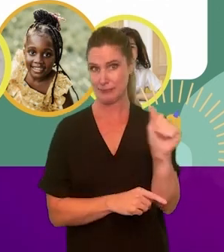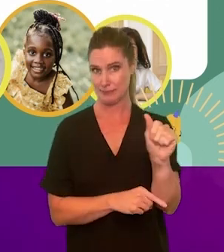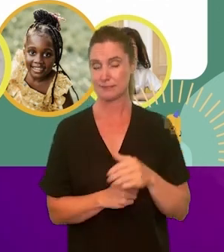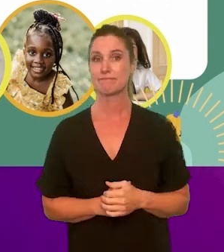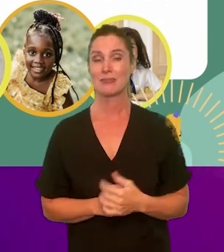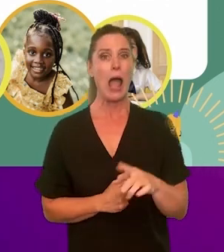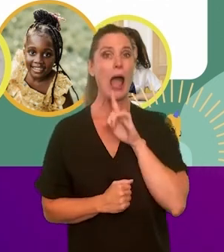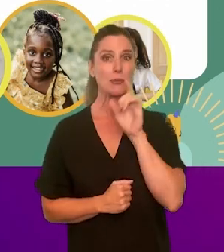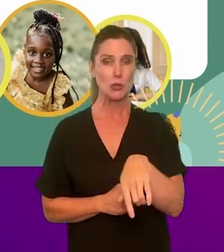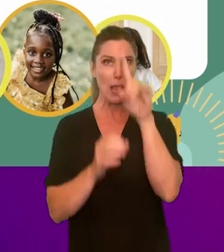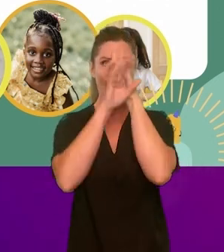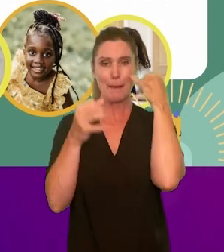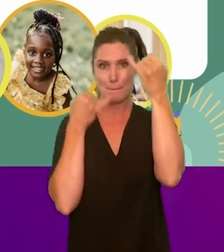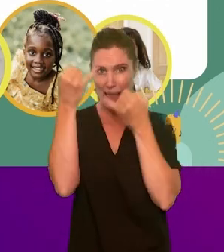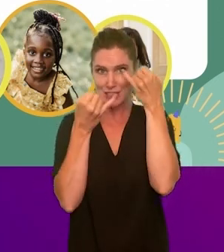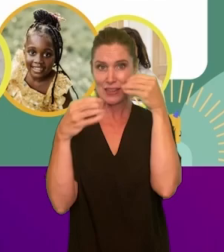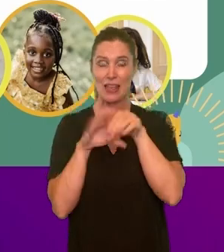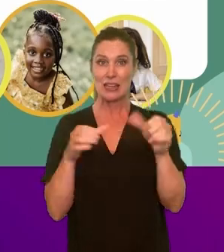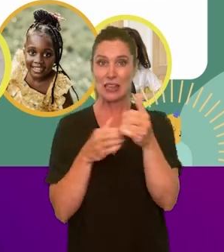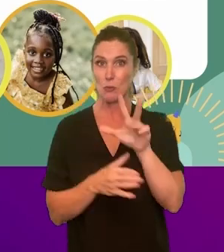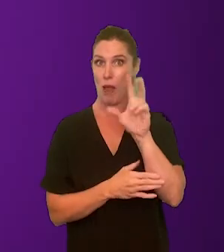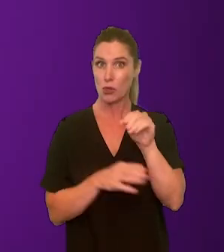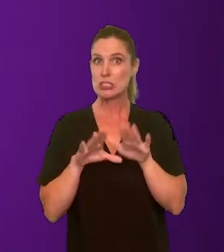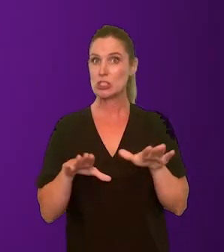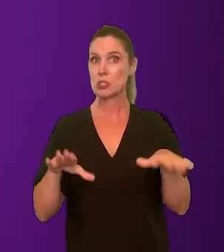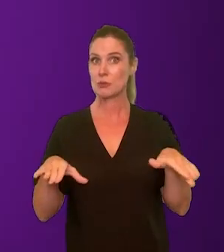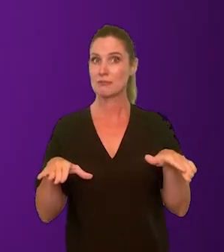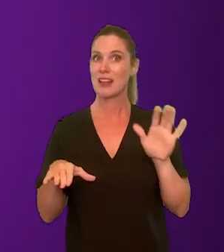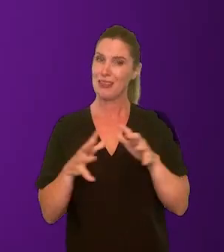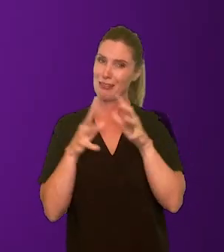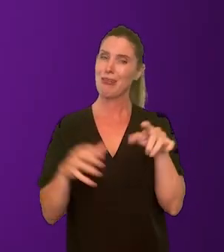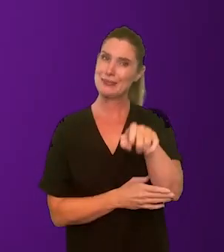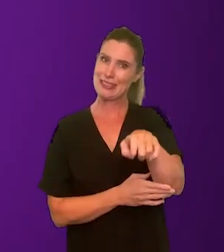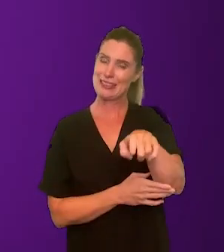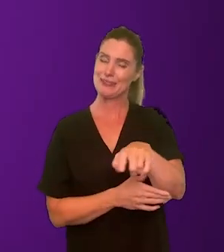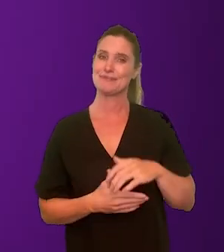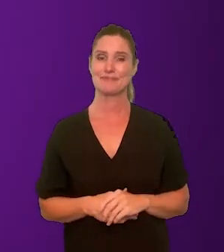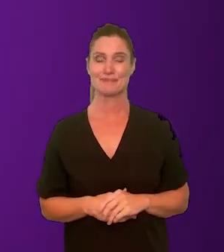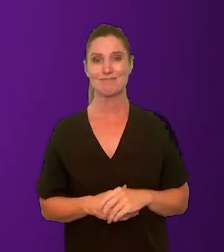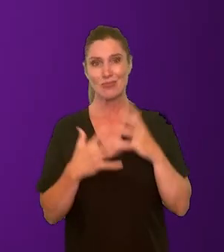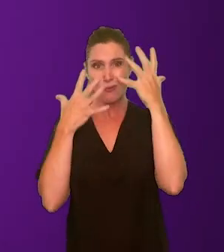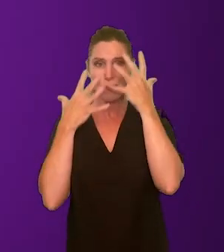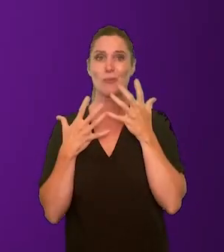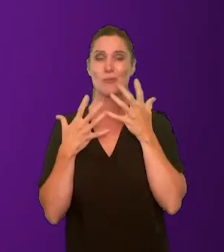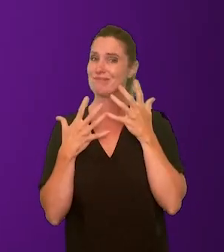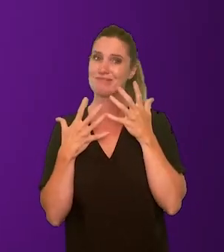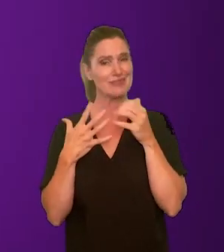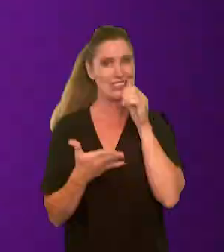I'm sure you can imagine, in a classroom of 30 children, that's a lot of need. And unfortunately, it doesn't stop there.